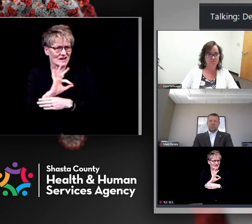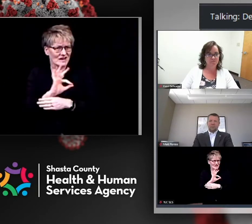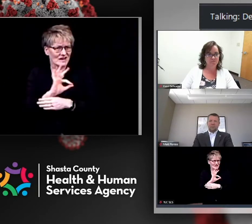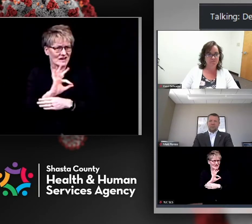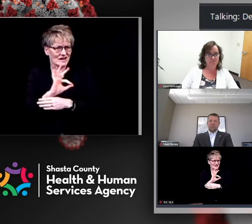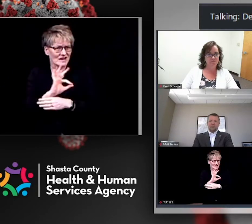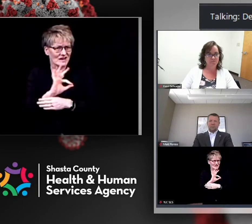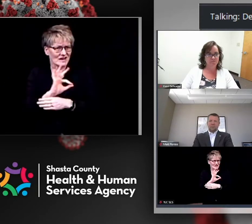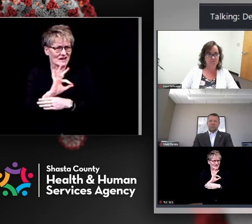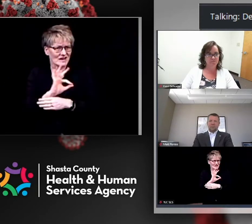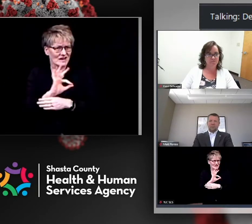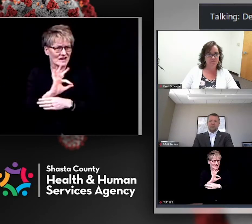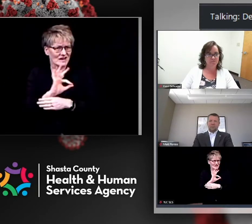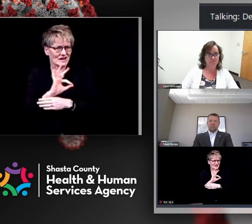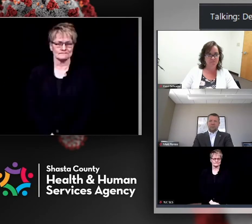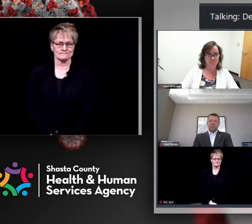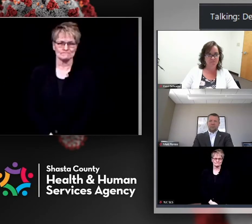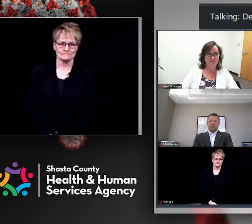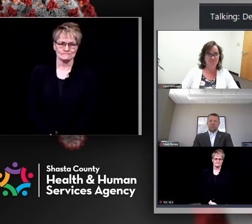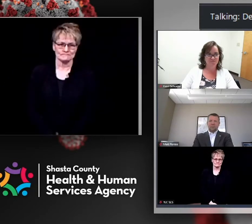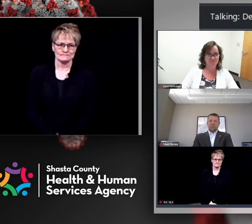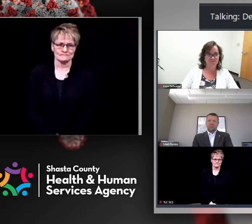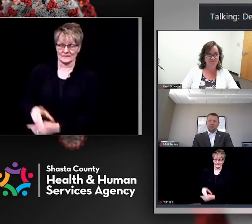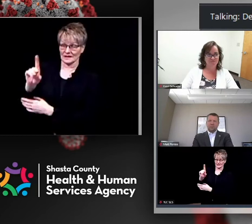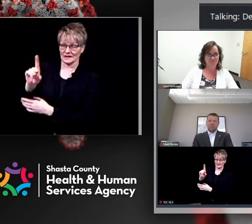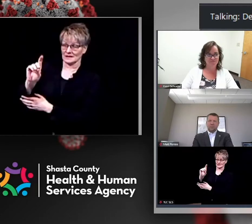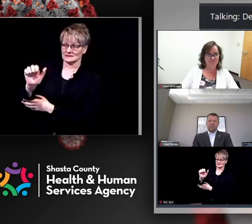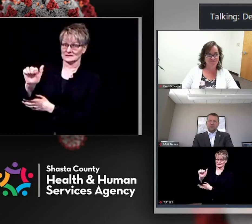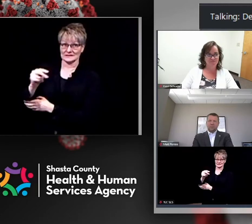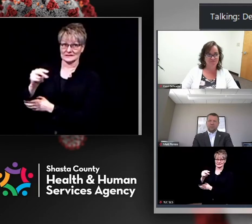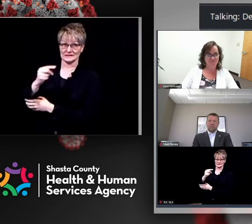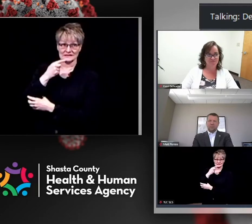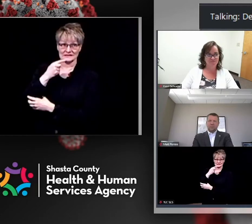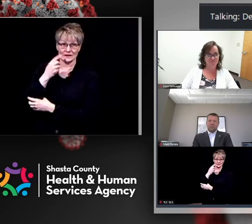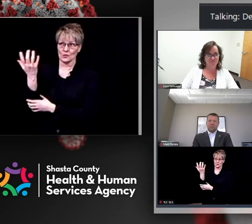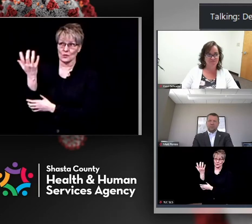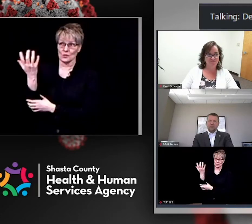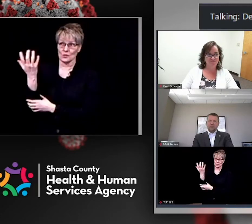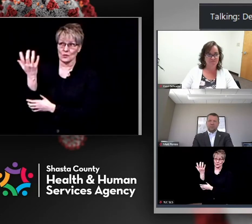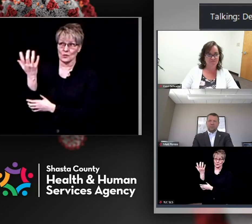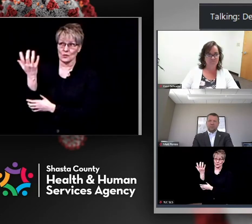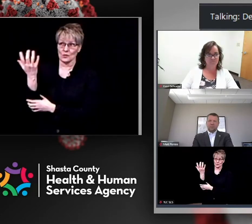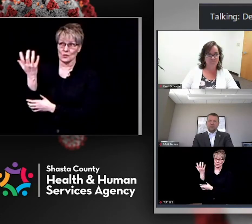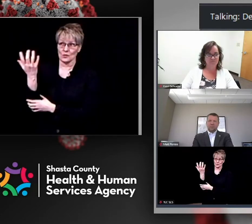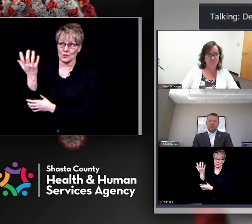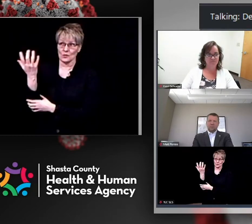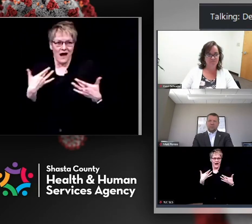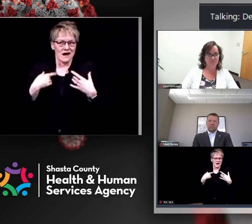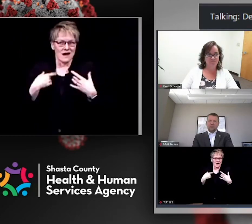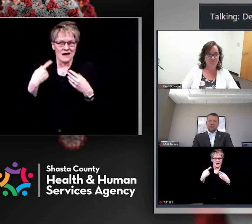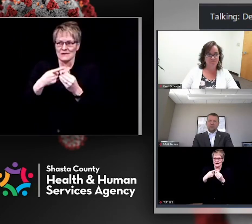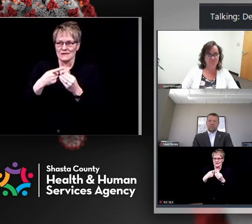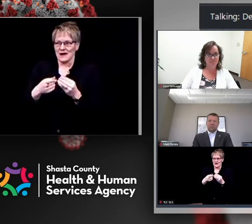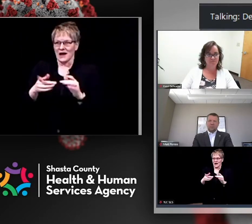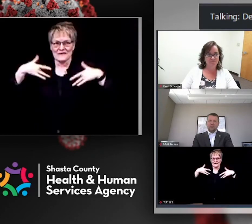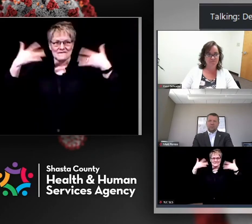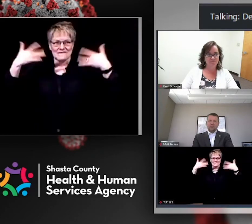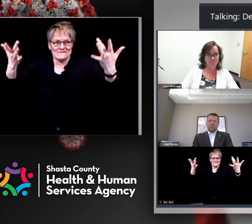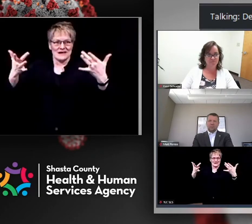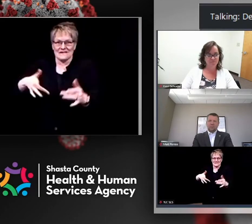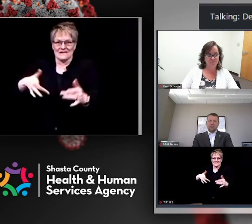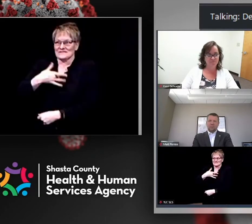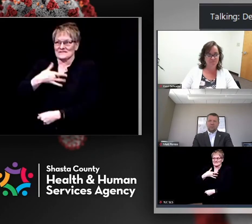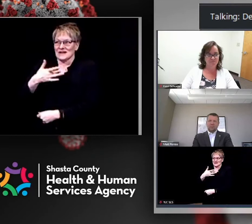charged up by the event. I think they were feeling very mission driven at its best. You know, this is